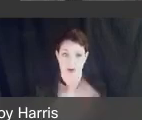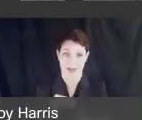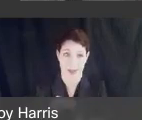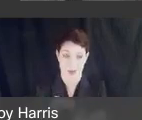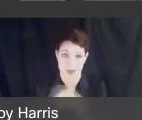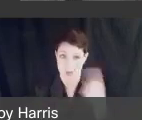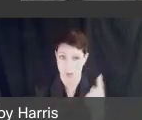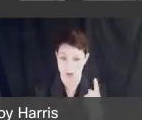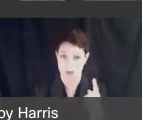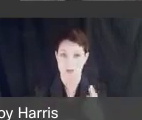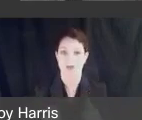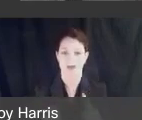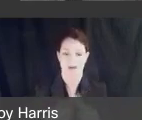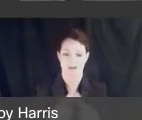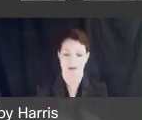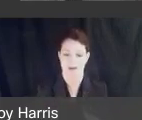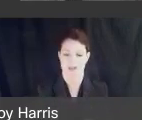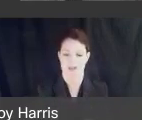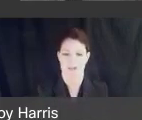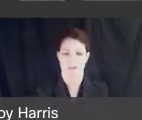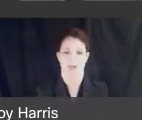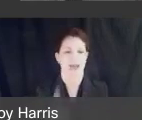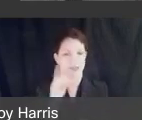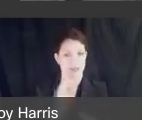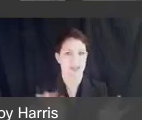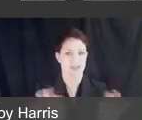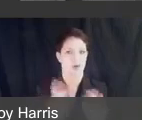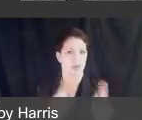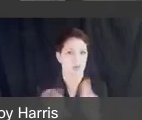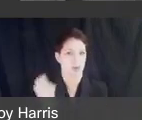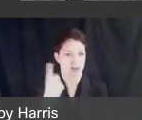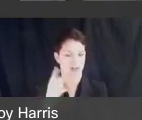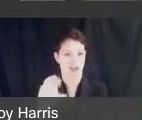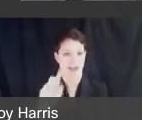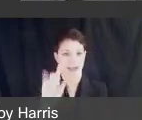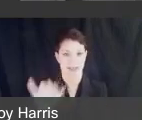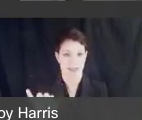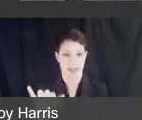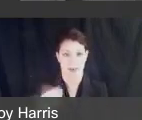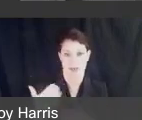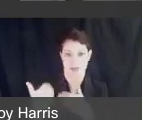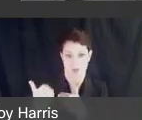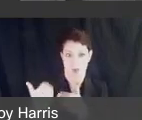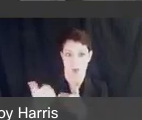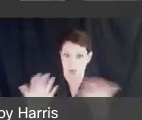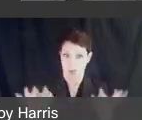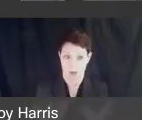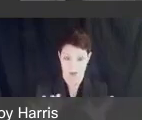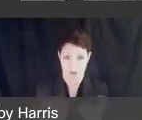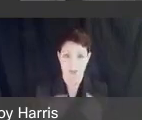[Commissioner Arkoosh] So first I think it's important that people understand what the County's role is in a public health emergency